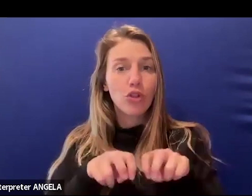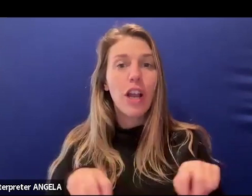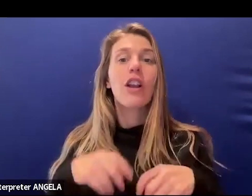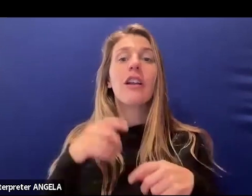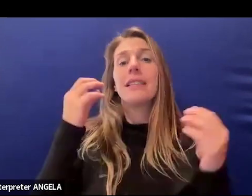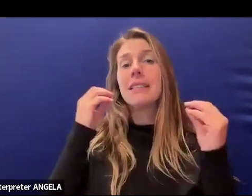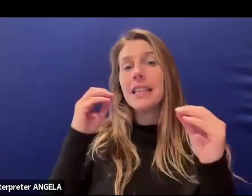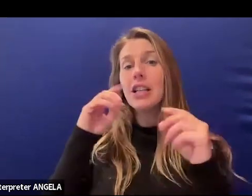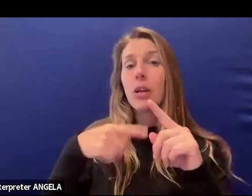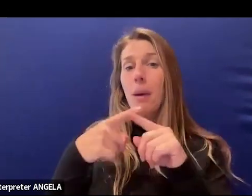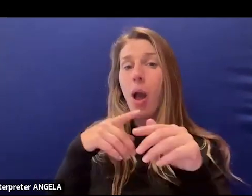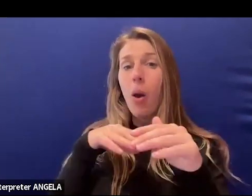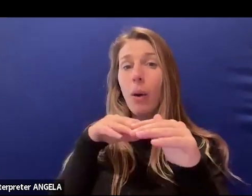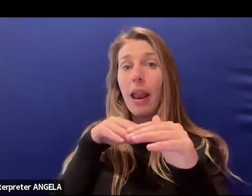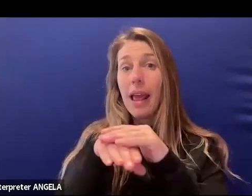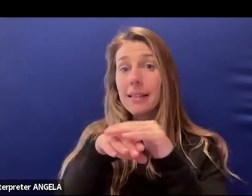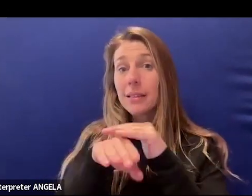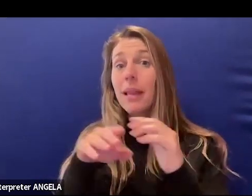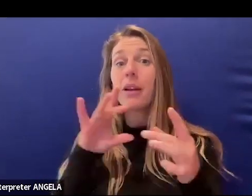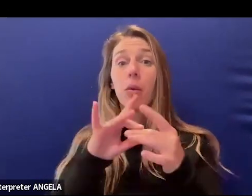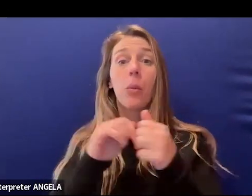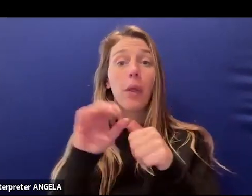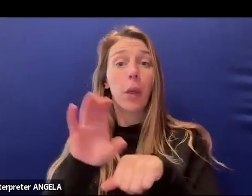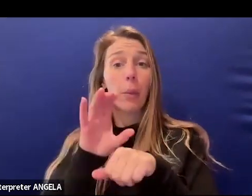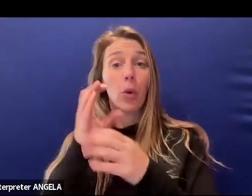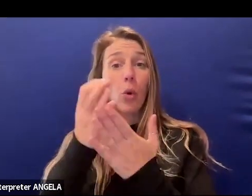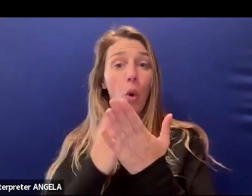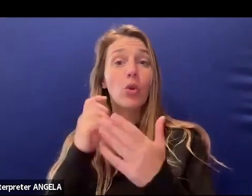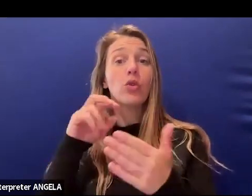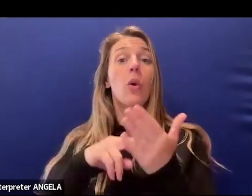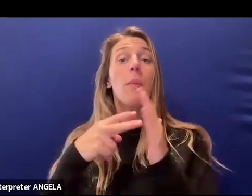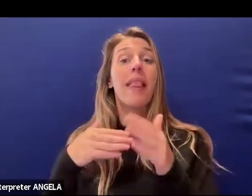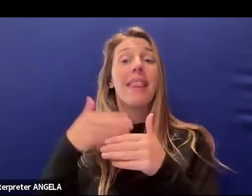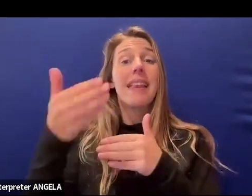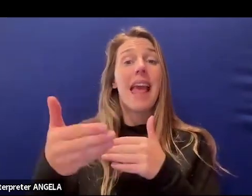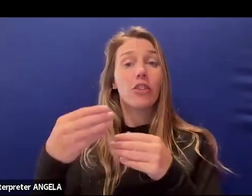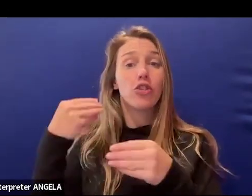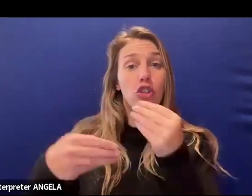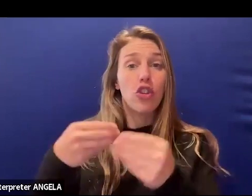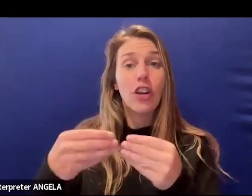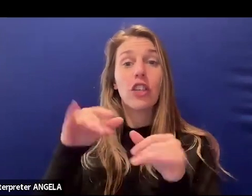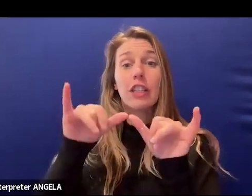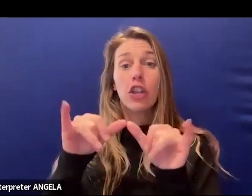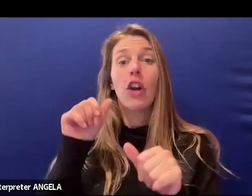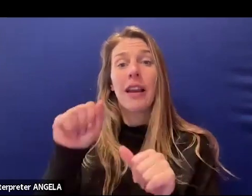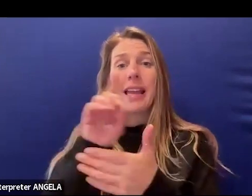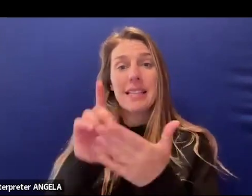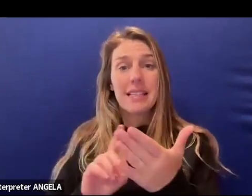Thinking about teaching about accessibility in computing courses. The next generation of engineers is knowledgeable and can design accessible products.